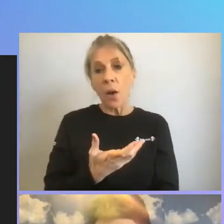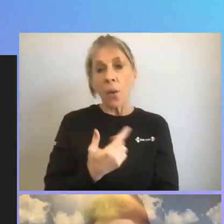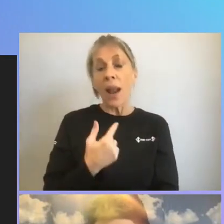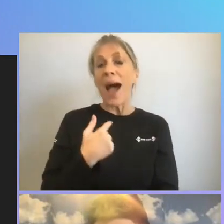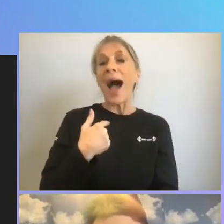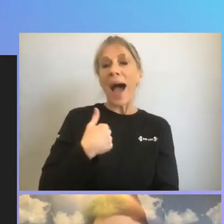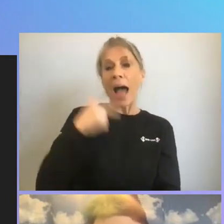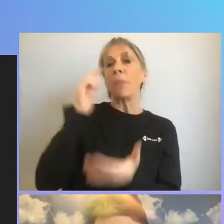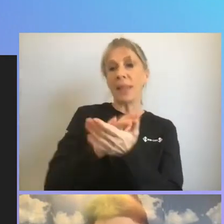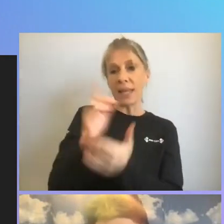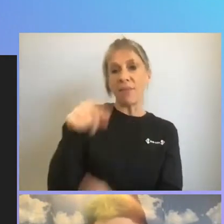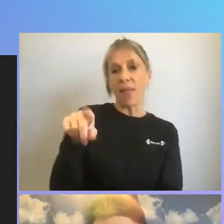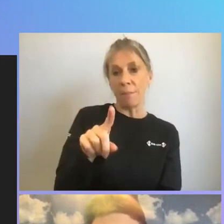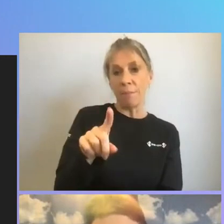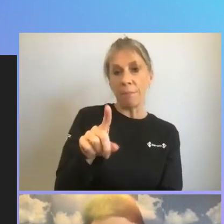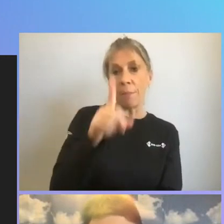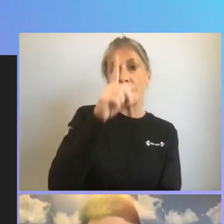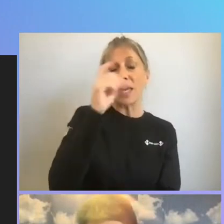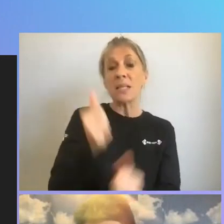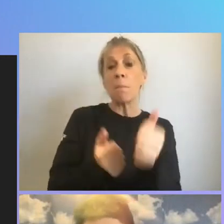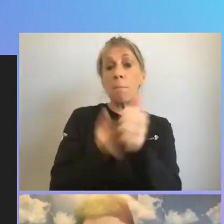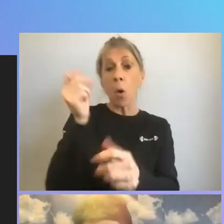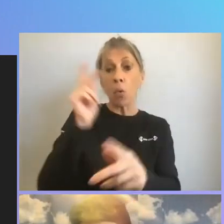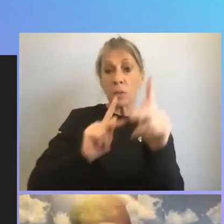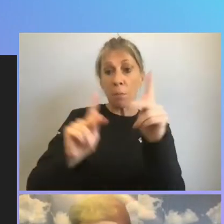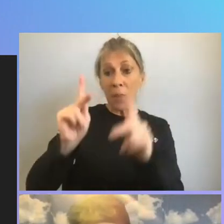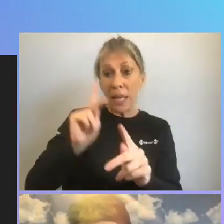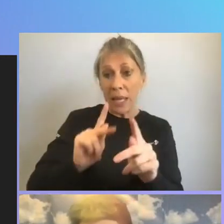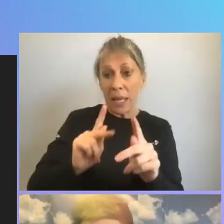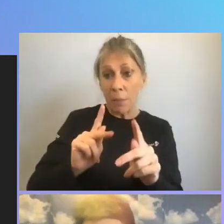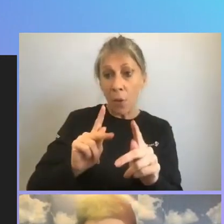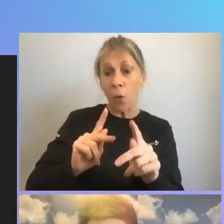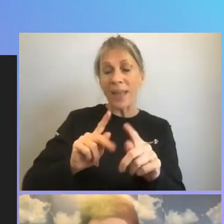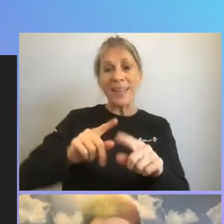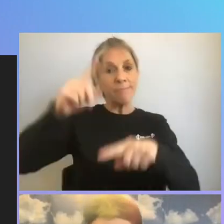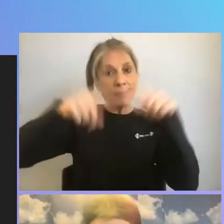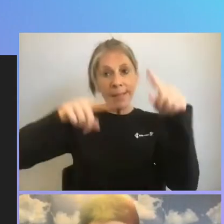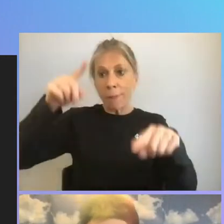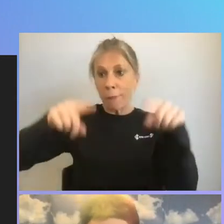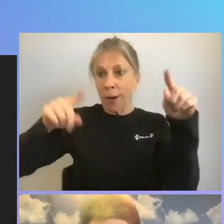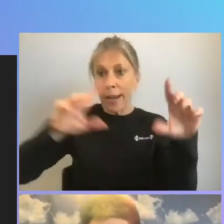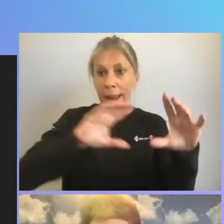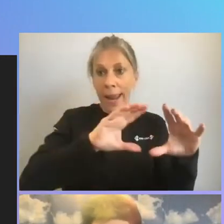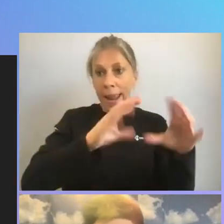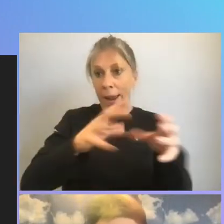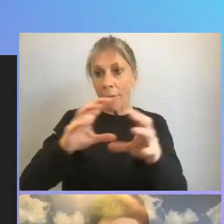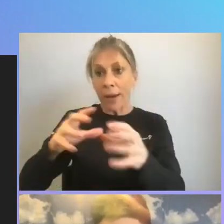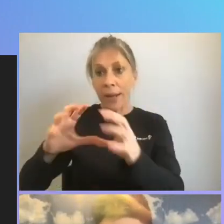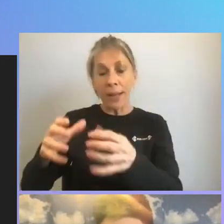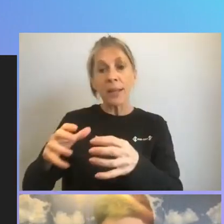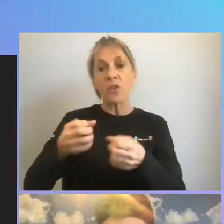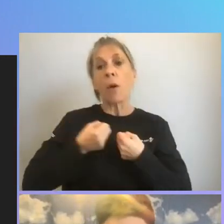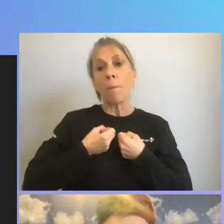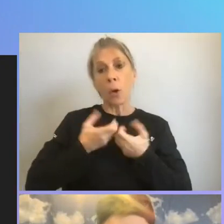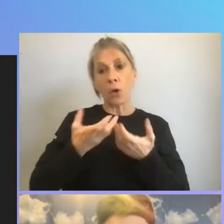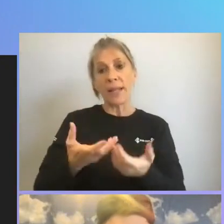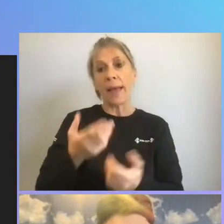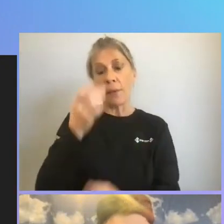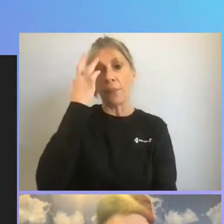because most people in very